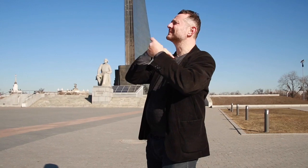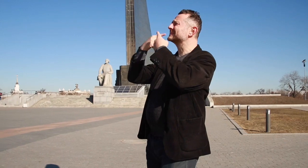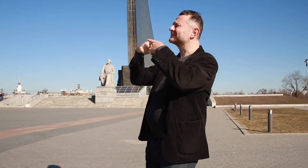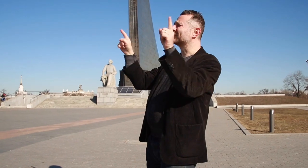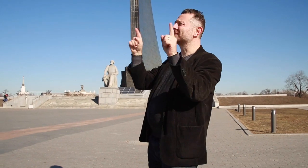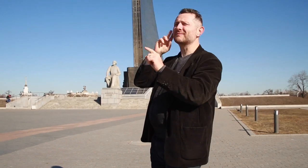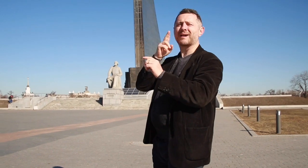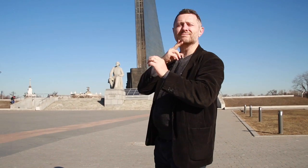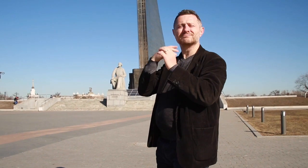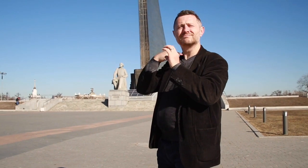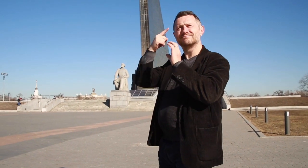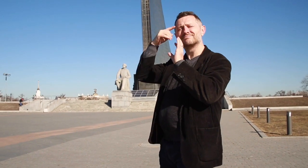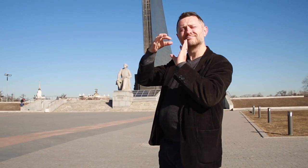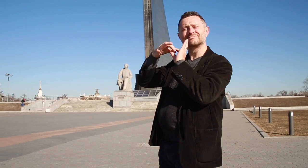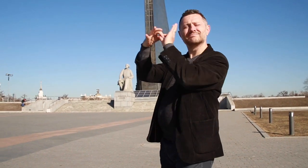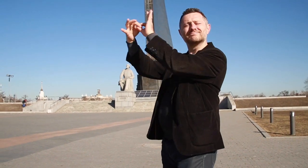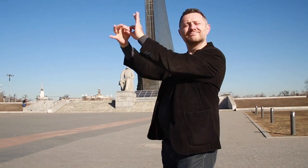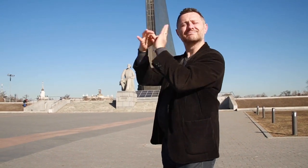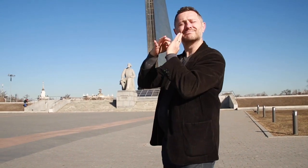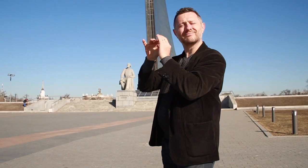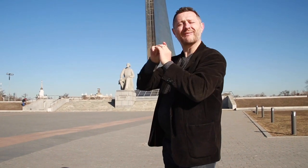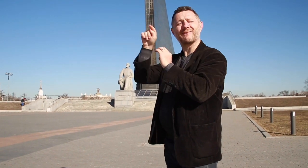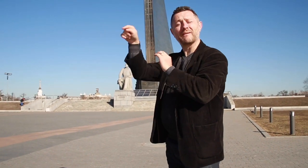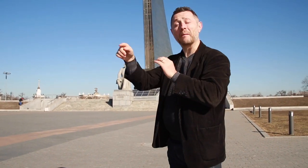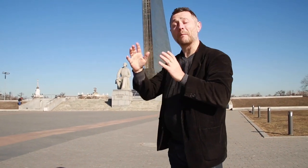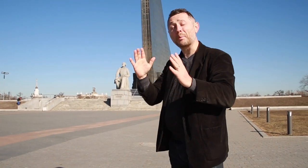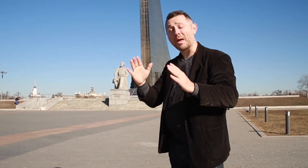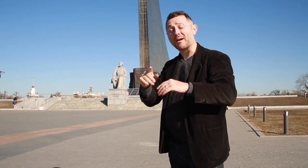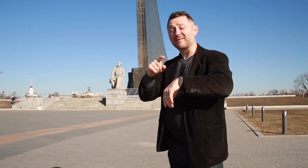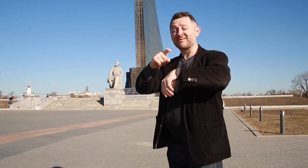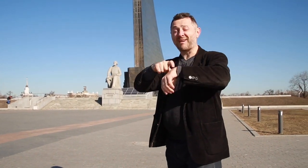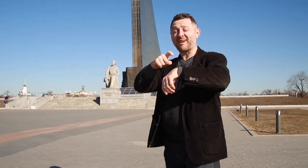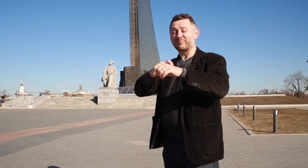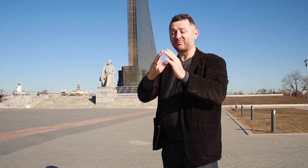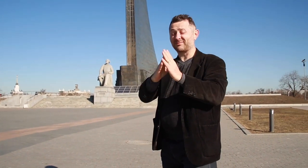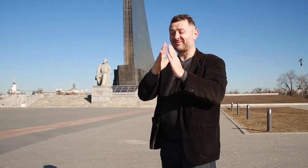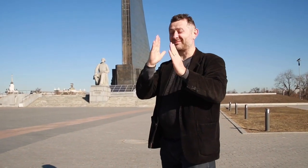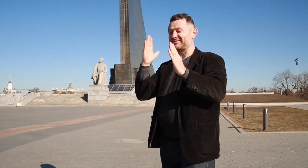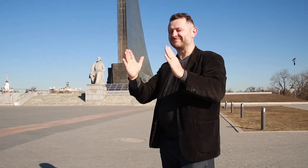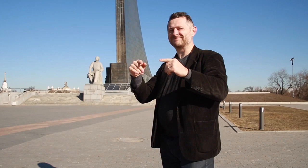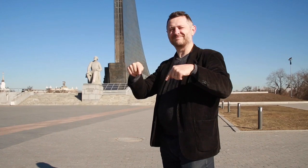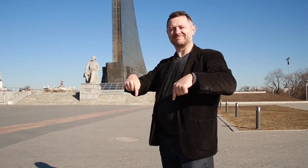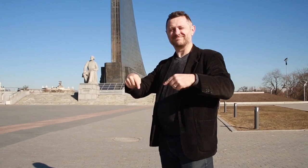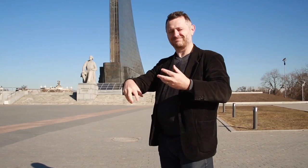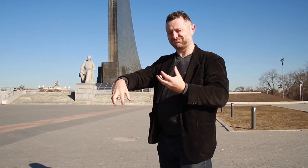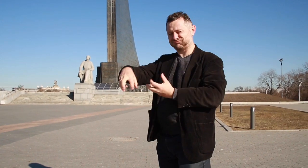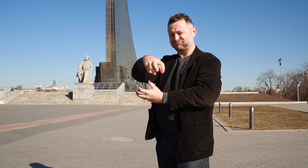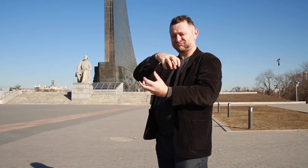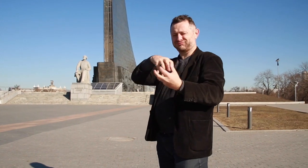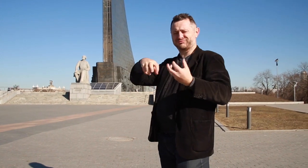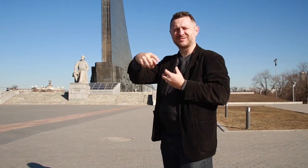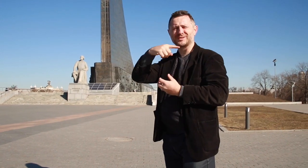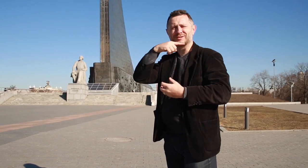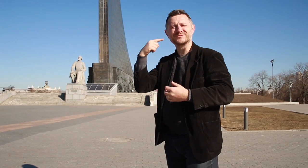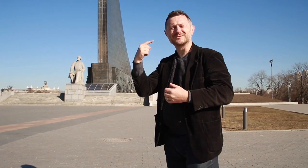was in turmoil due to the Russian Revolution, it was difficult for them to make scientific